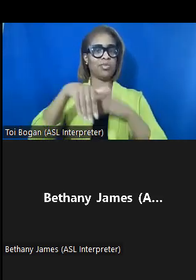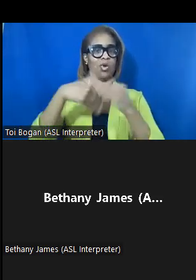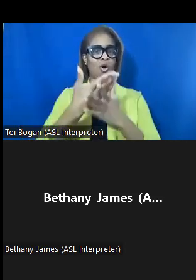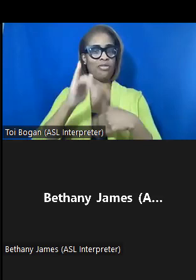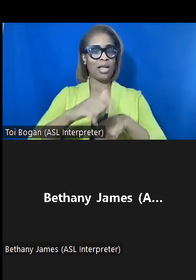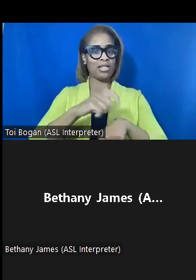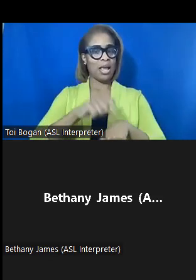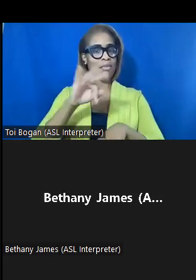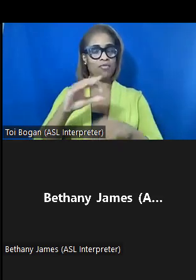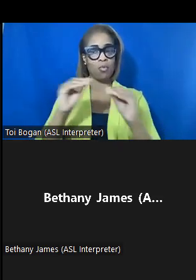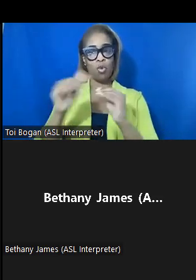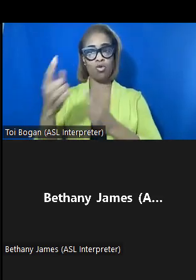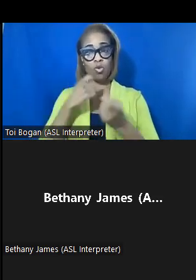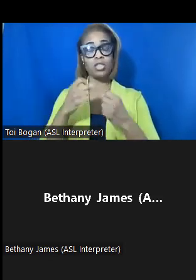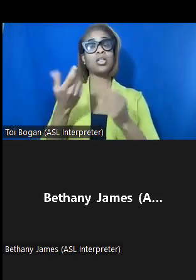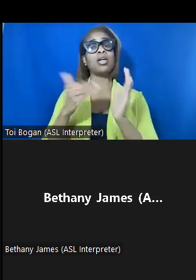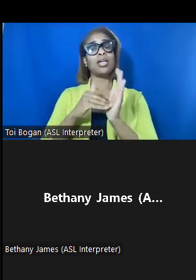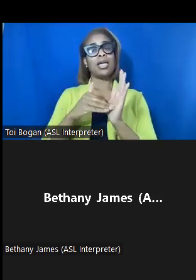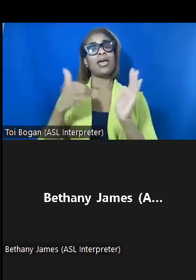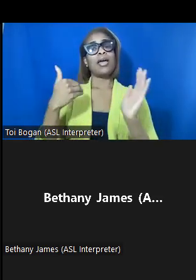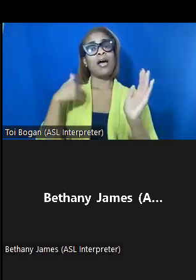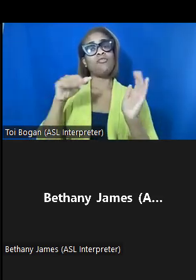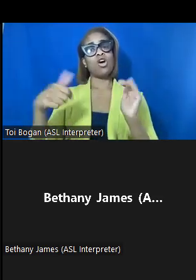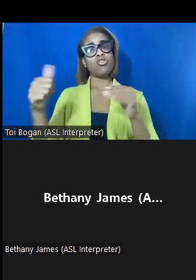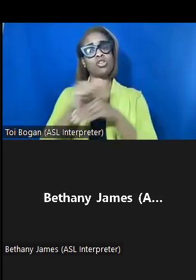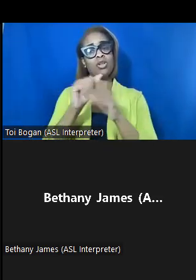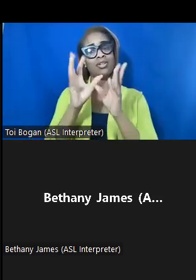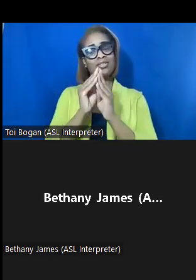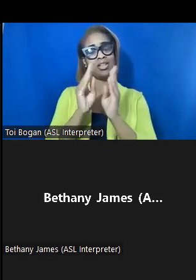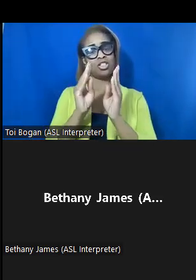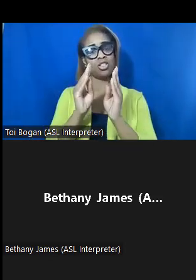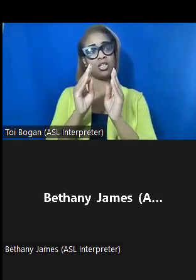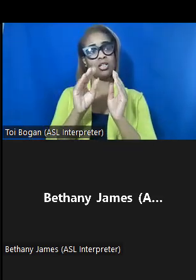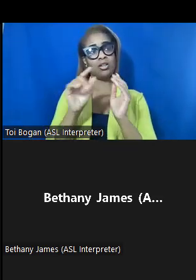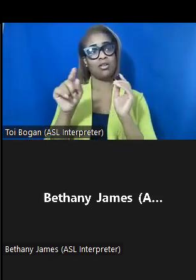I'll just remind you again, we do have another training session coming up on Thursday, and